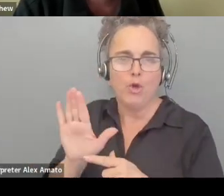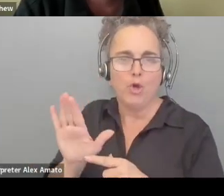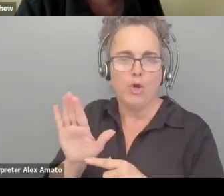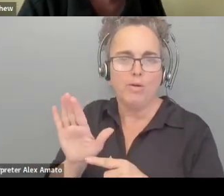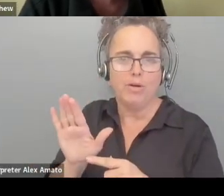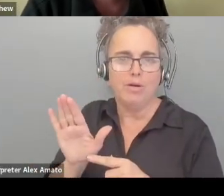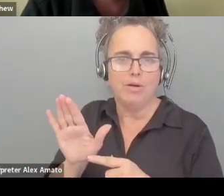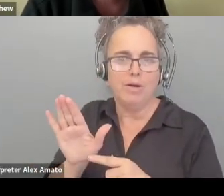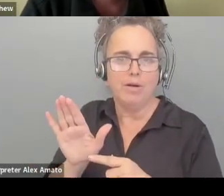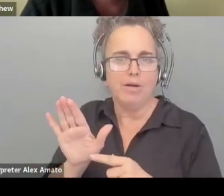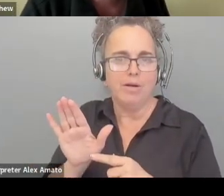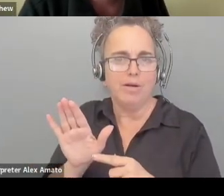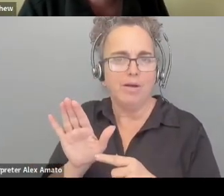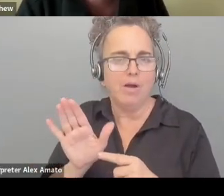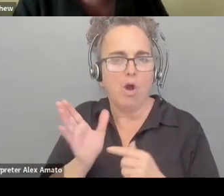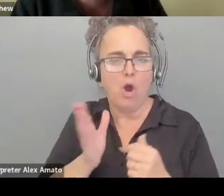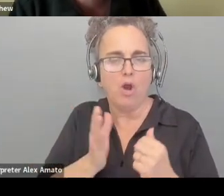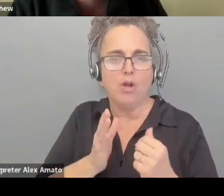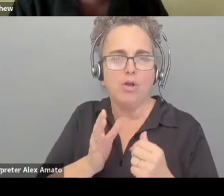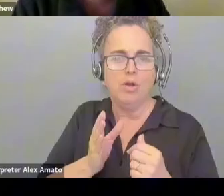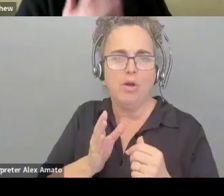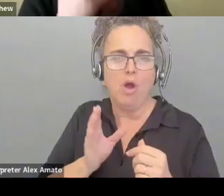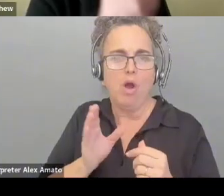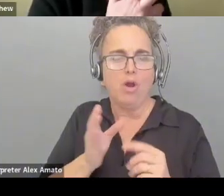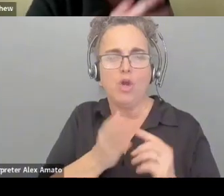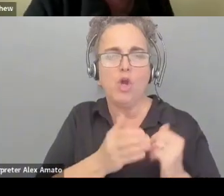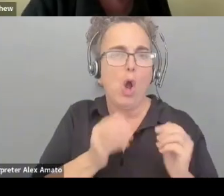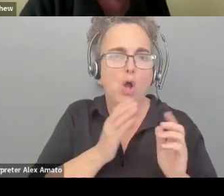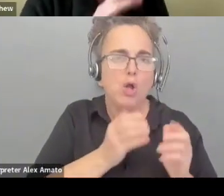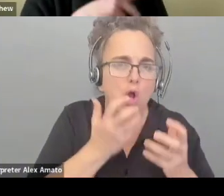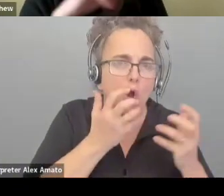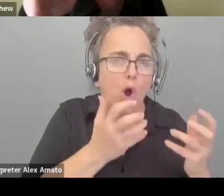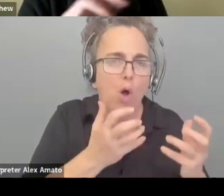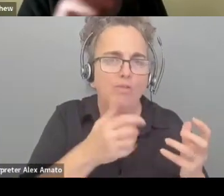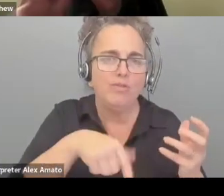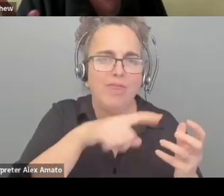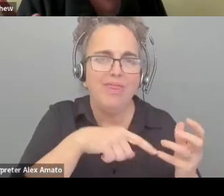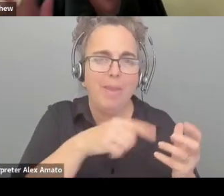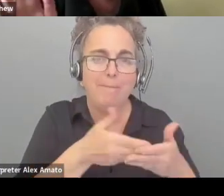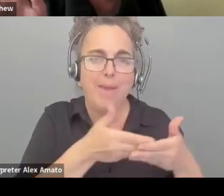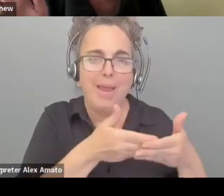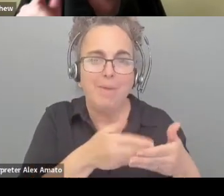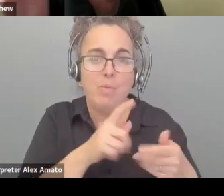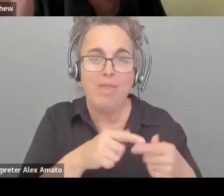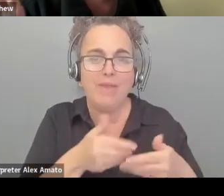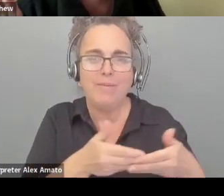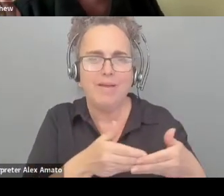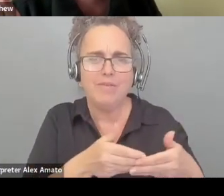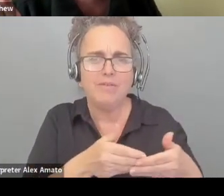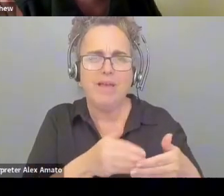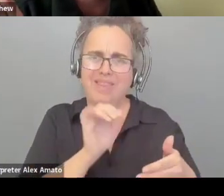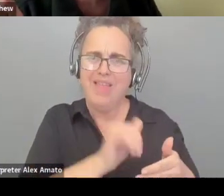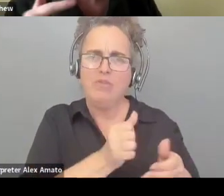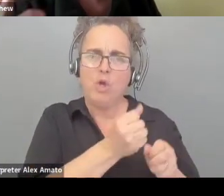to them when they are infants and that is how they get their autism. So it blames mothers, it's thoroughly debunked. This is not how autism occurs,